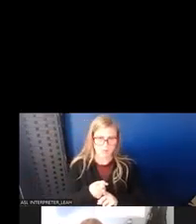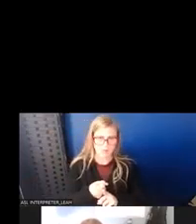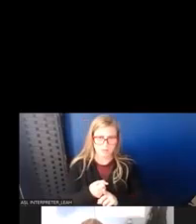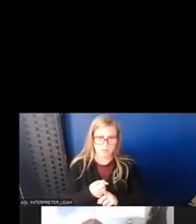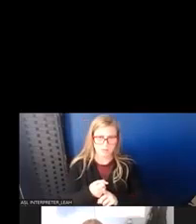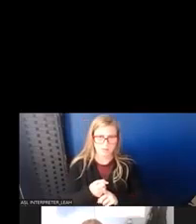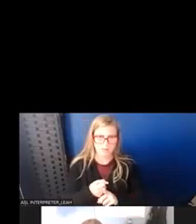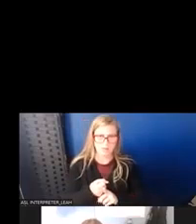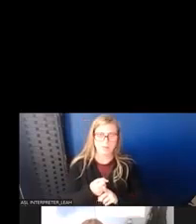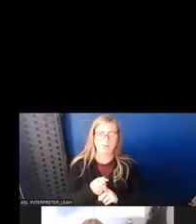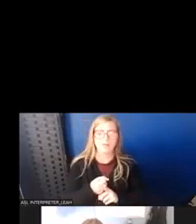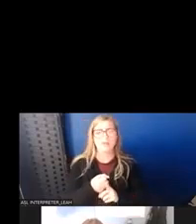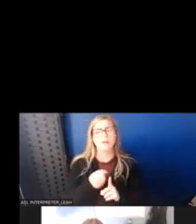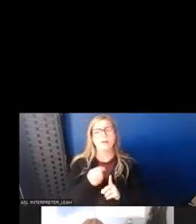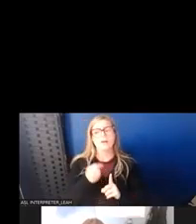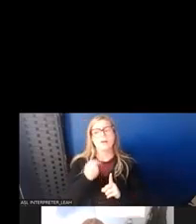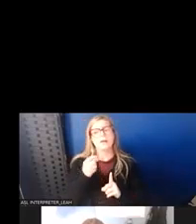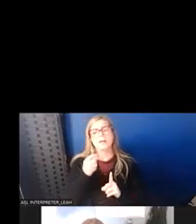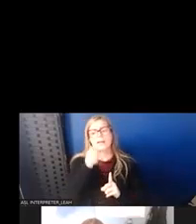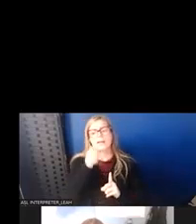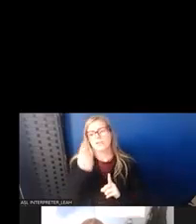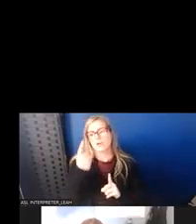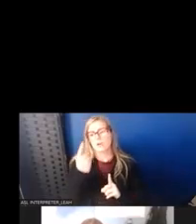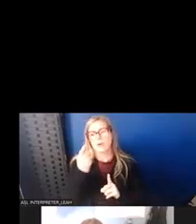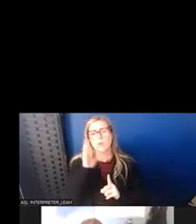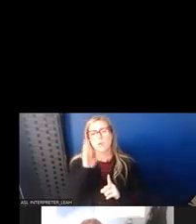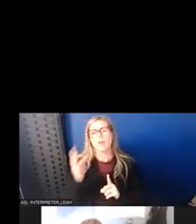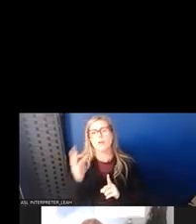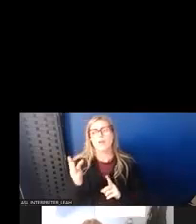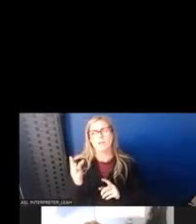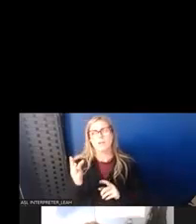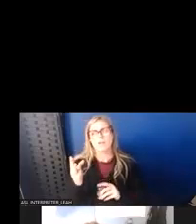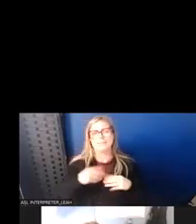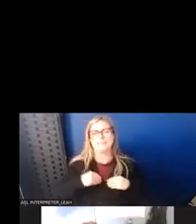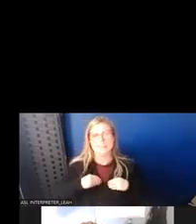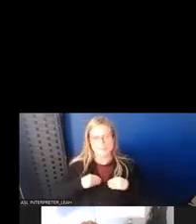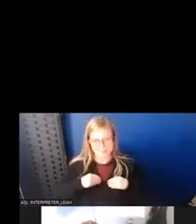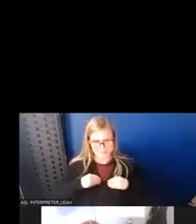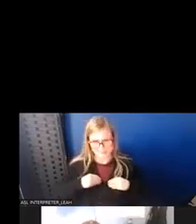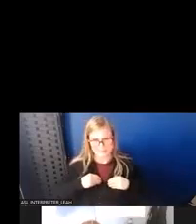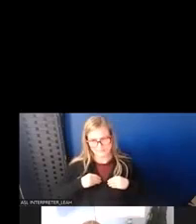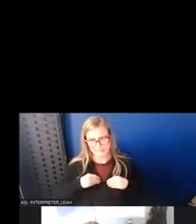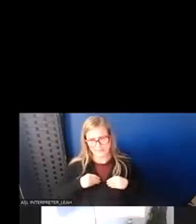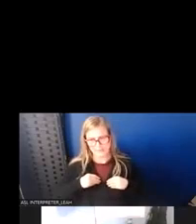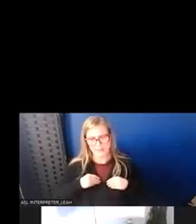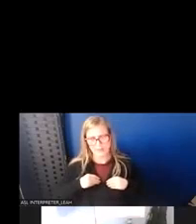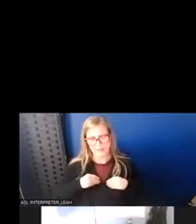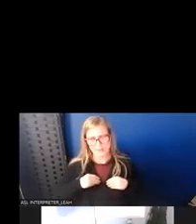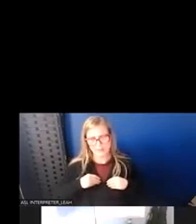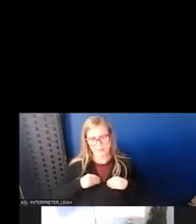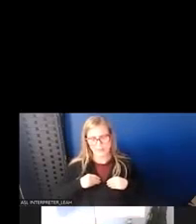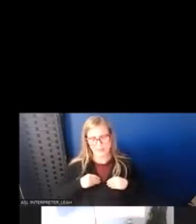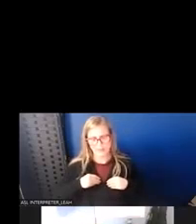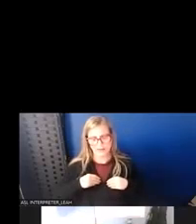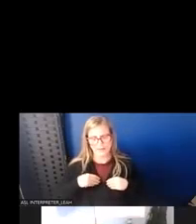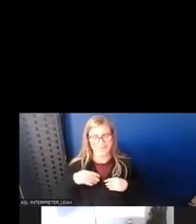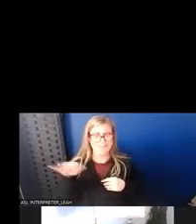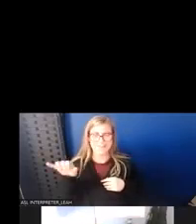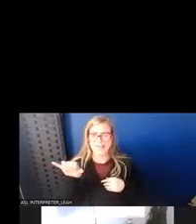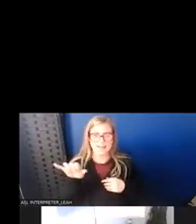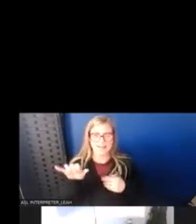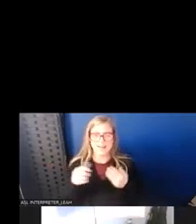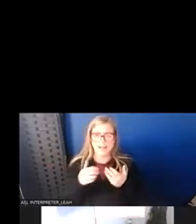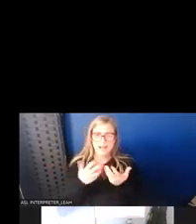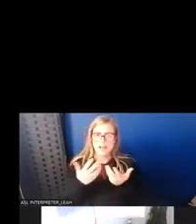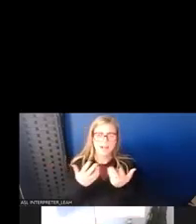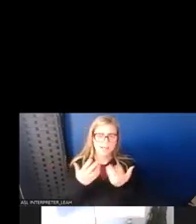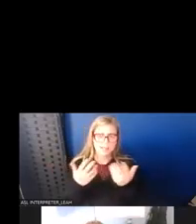going to always receive it in a way as if in a more less